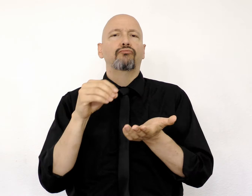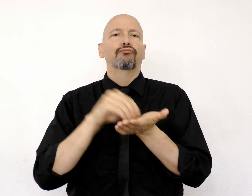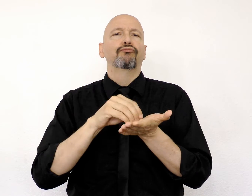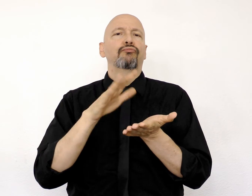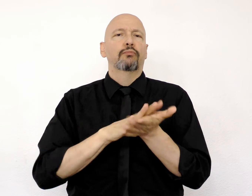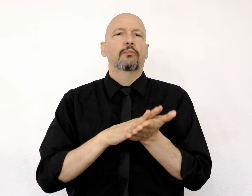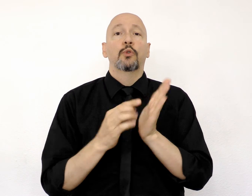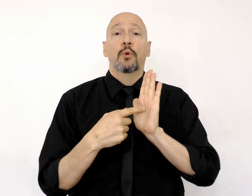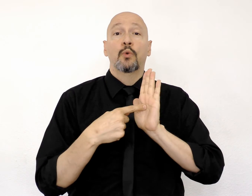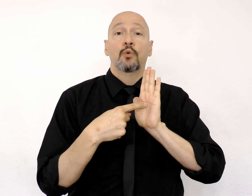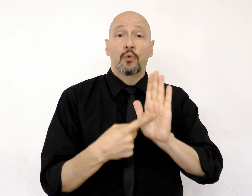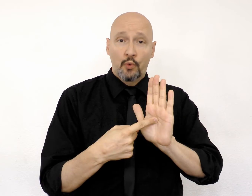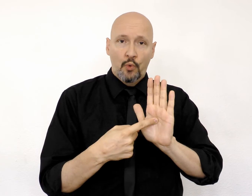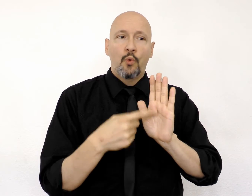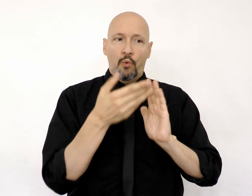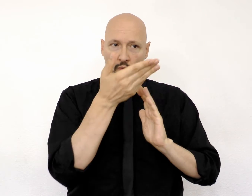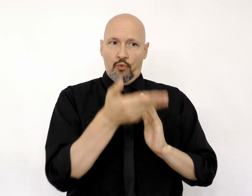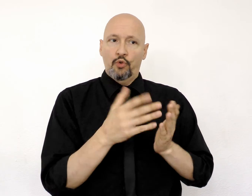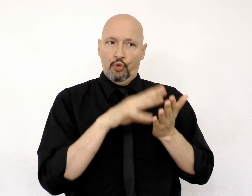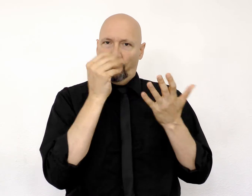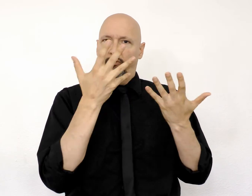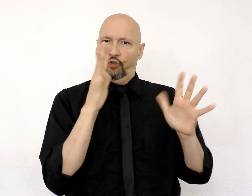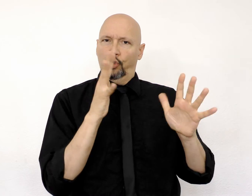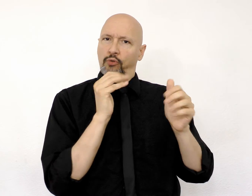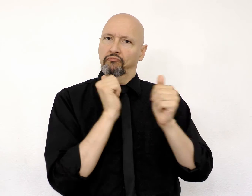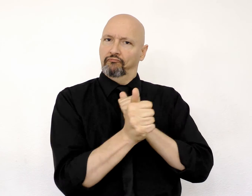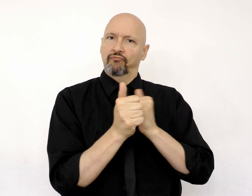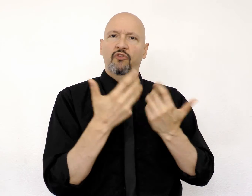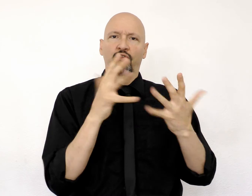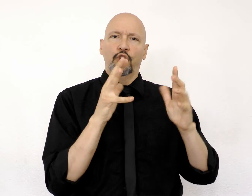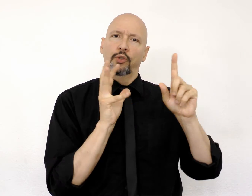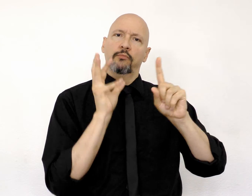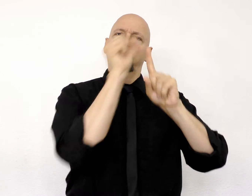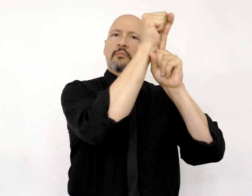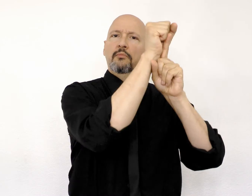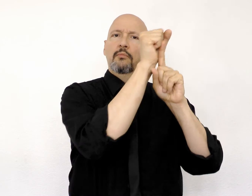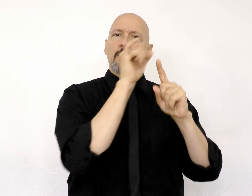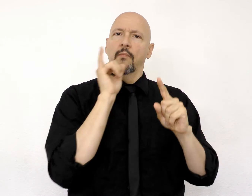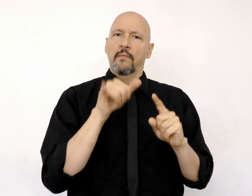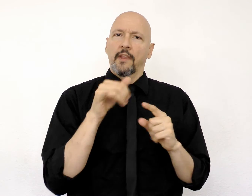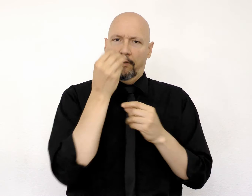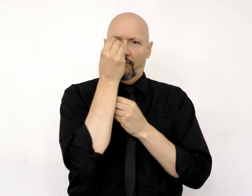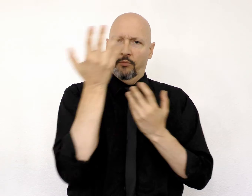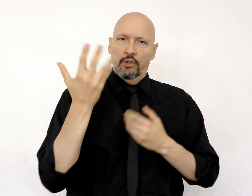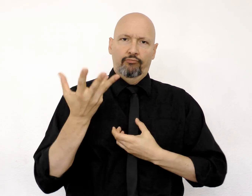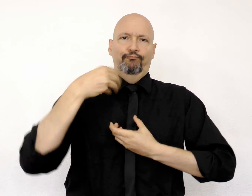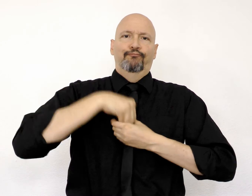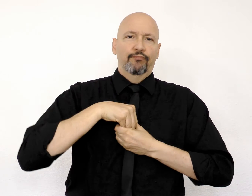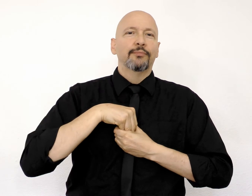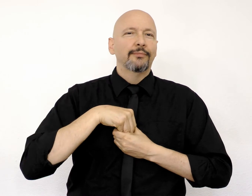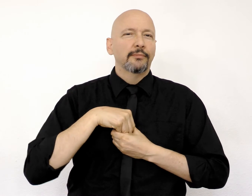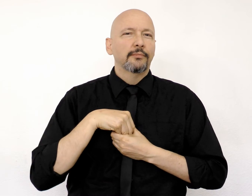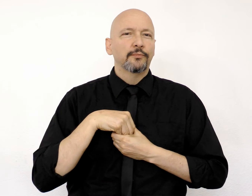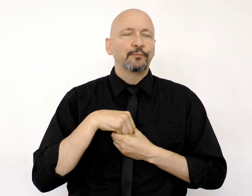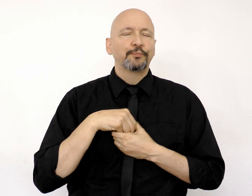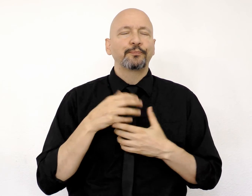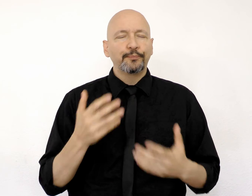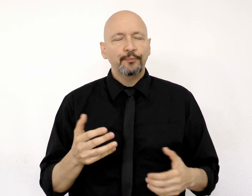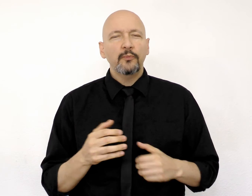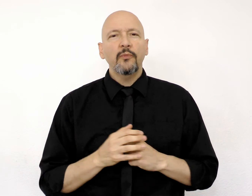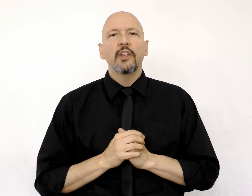and , 3. providing documentation that the learning process has taken place.